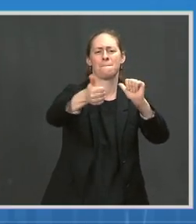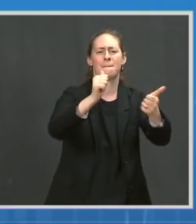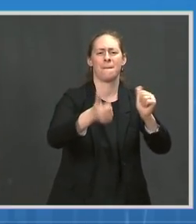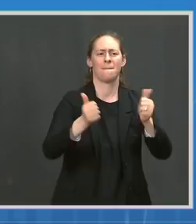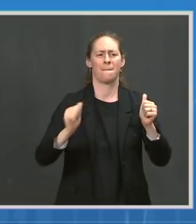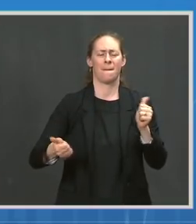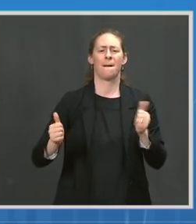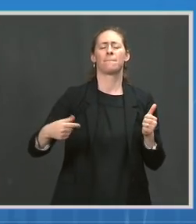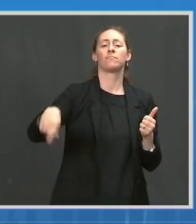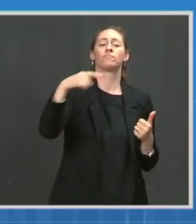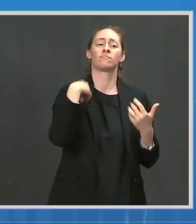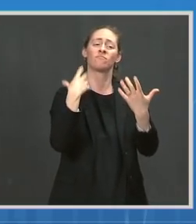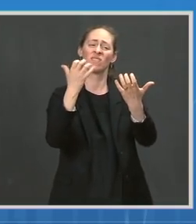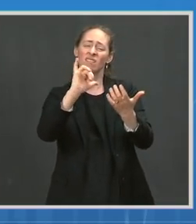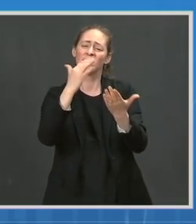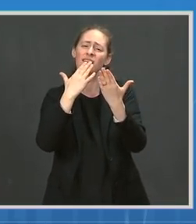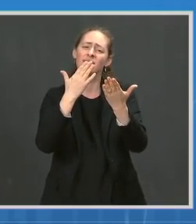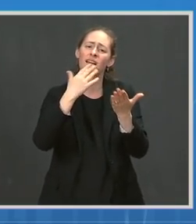who are putting the shots in arms --